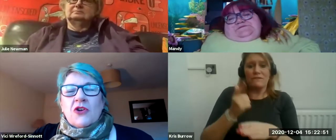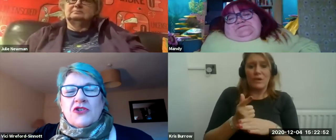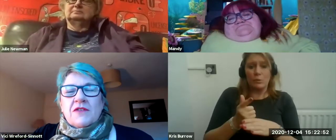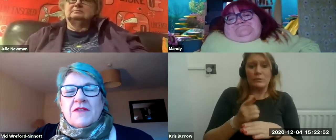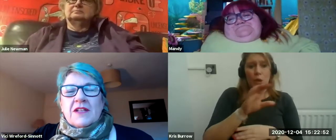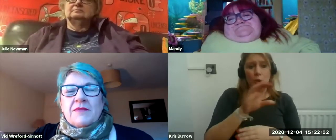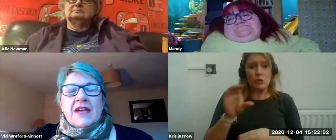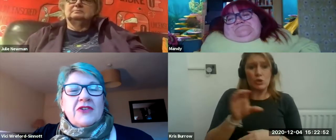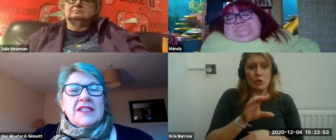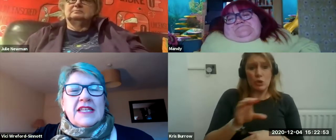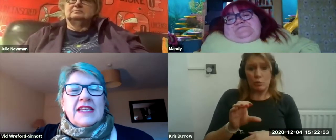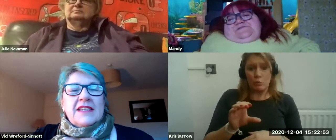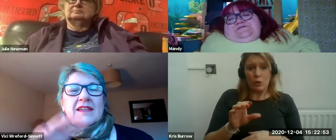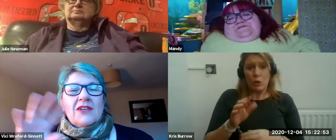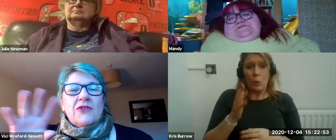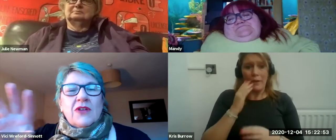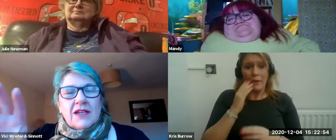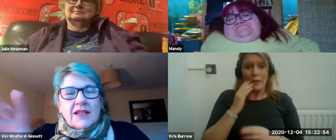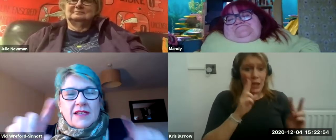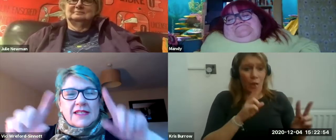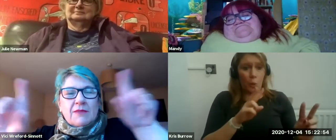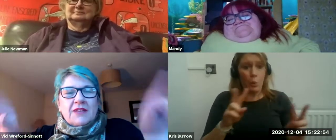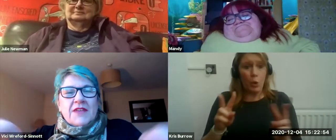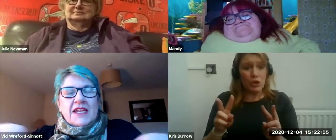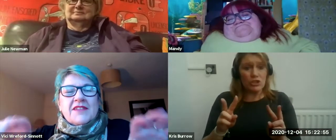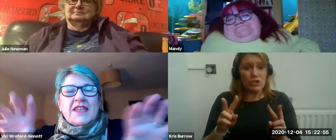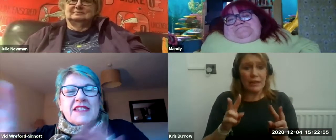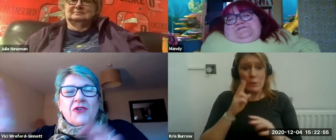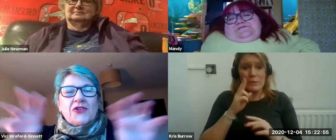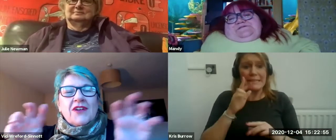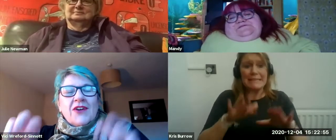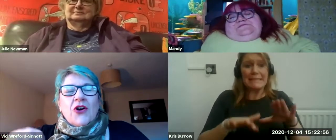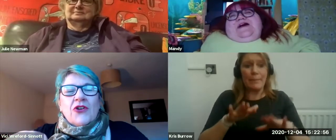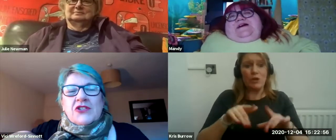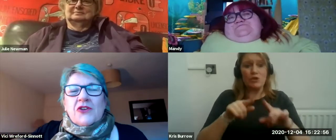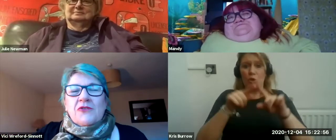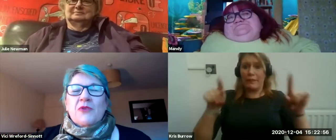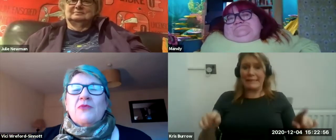watched the film they're going to see a similar thing to this, on Zoom. But we